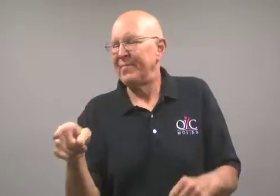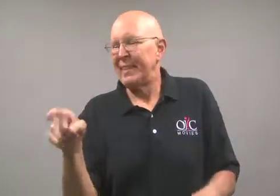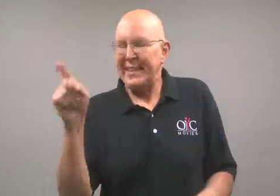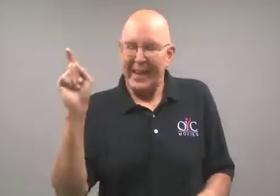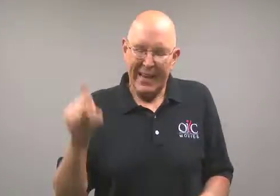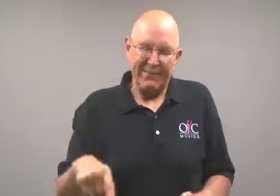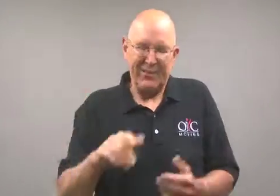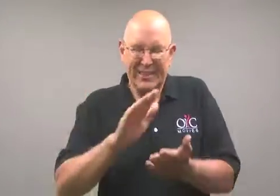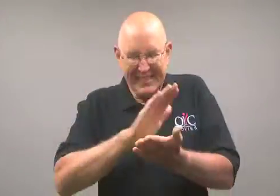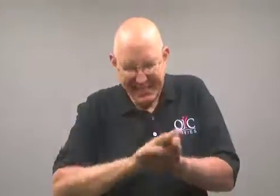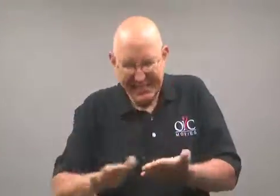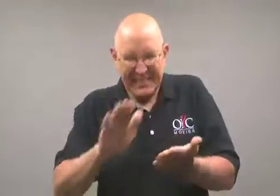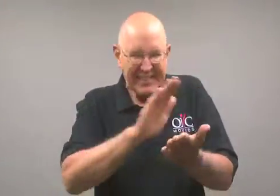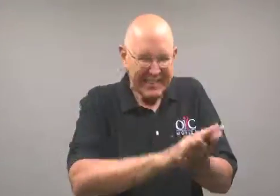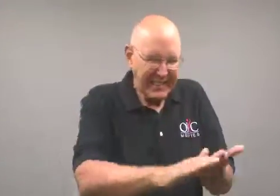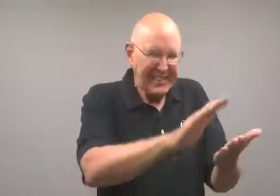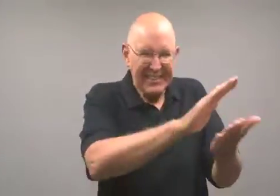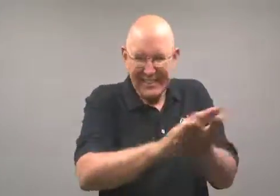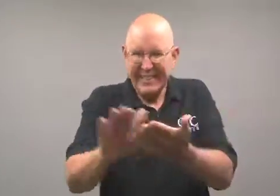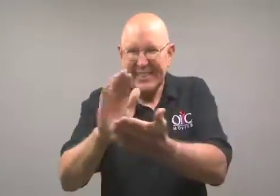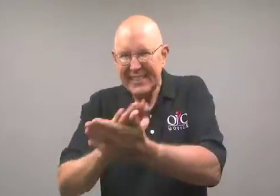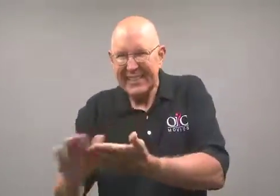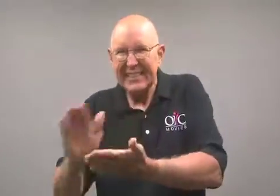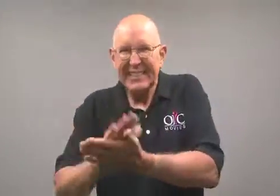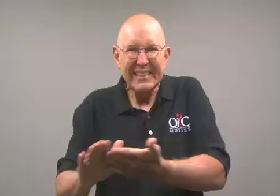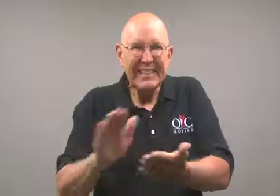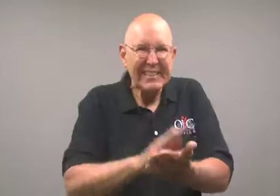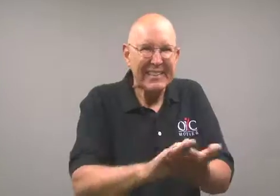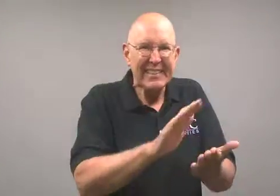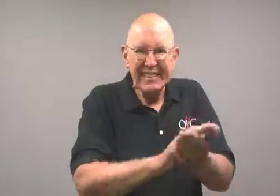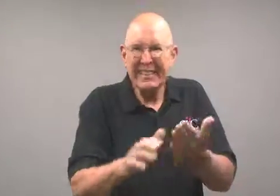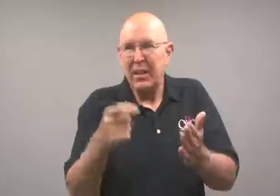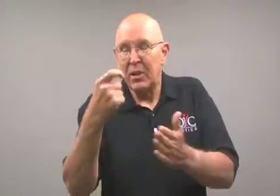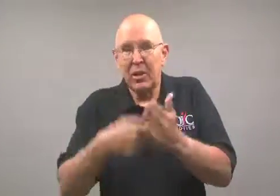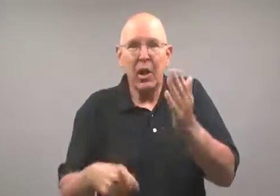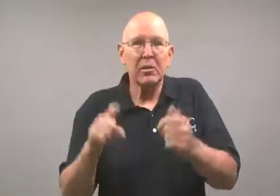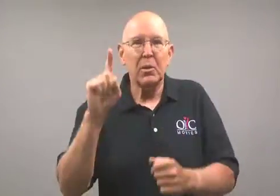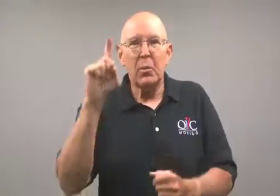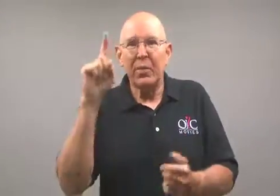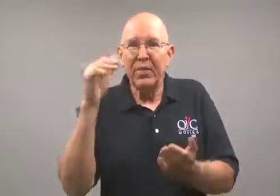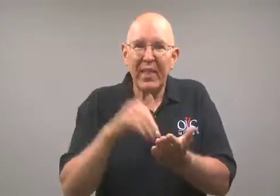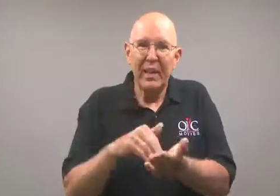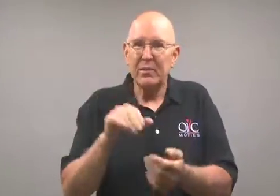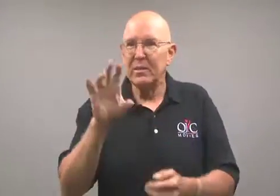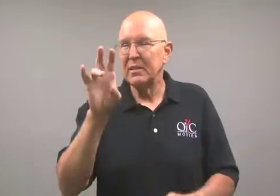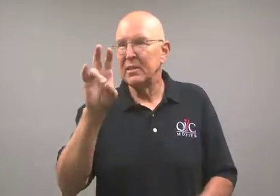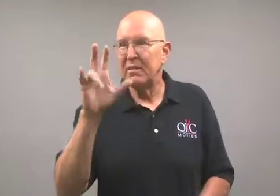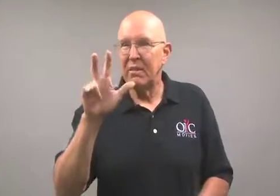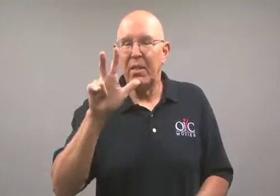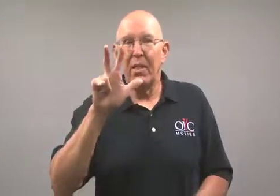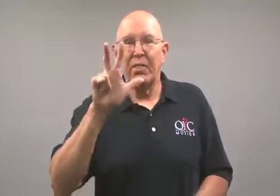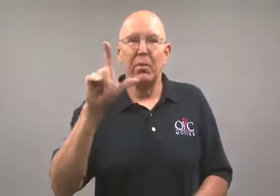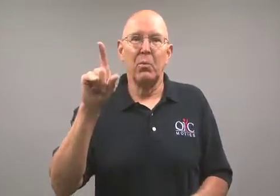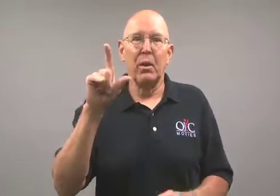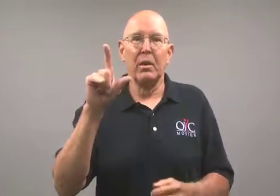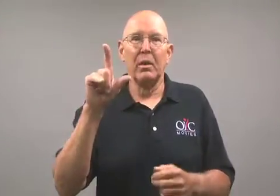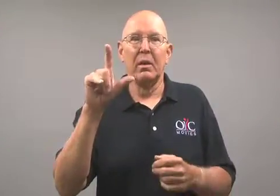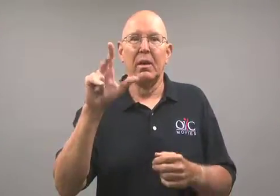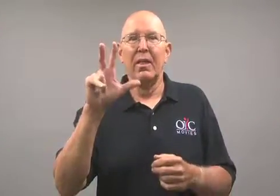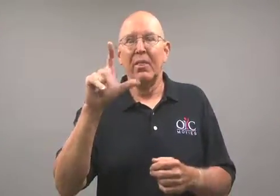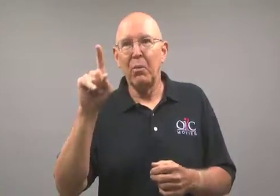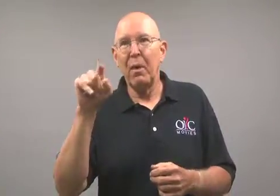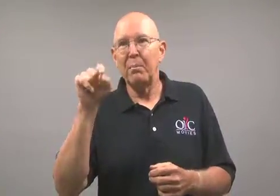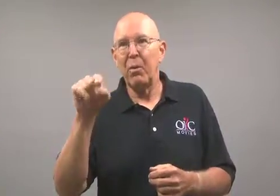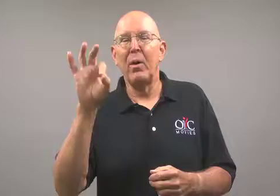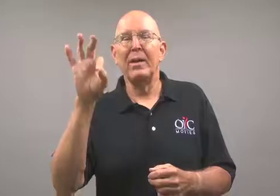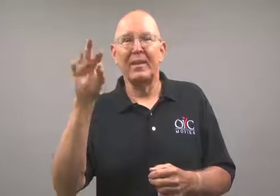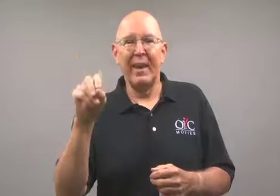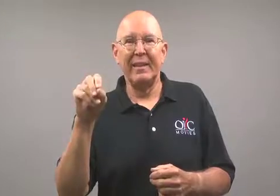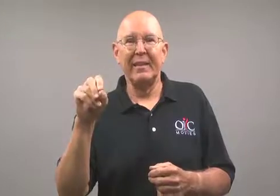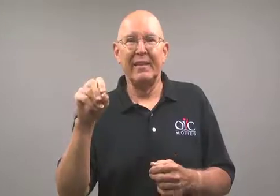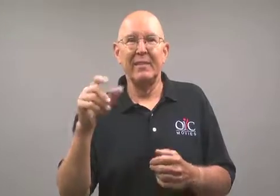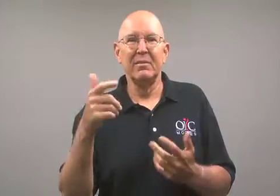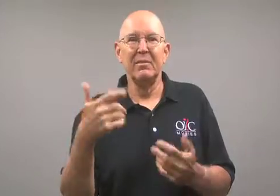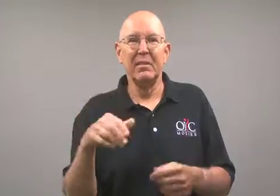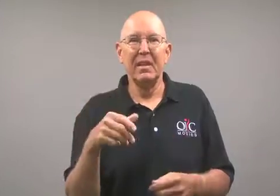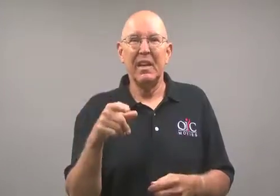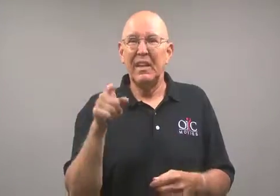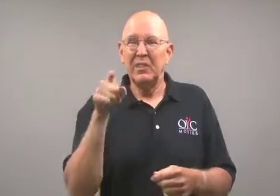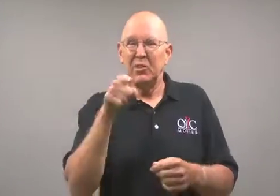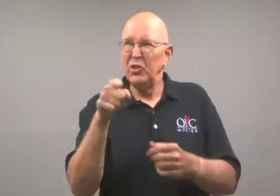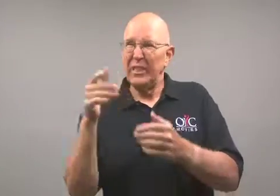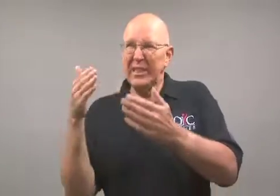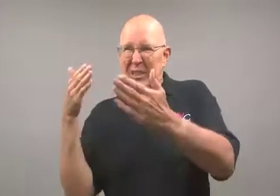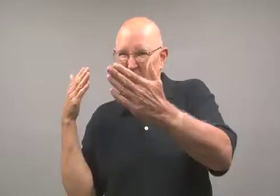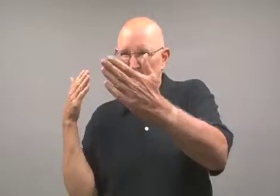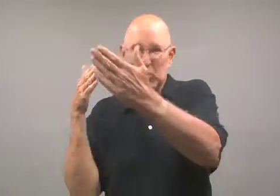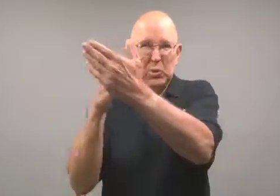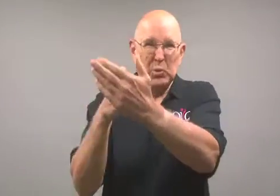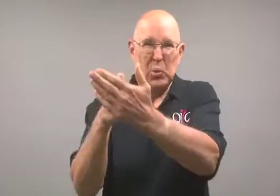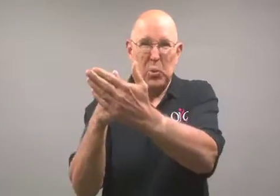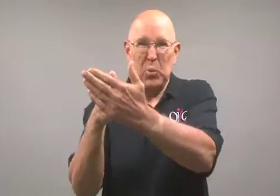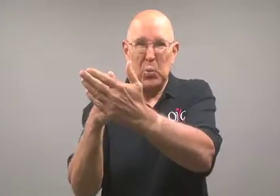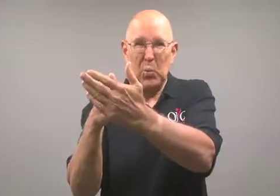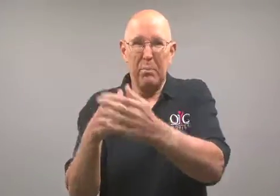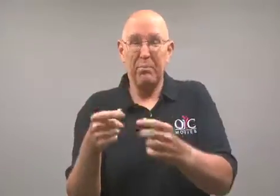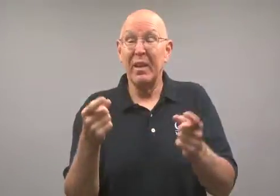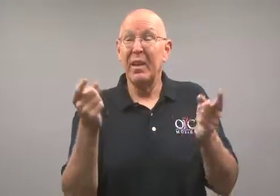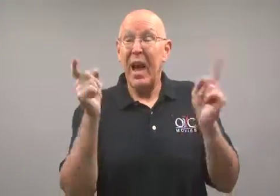She had to get it cleaned up, and it cost $1731.90 to do it. She sued the neighbor.